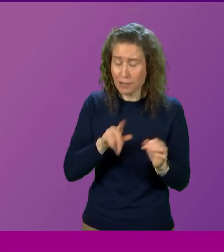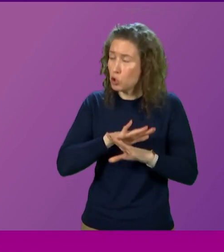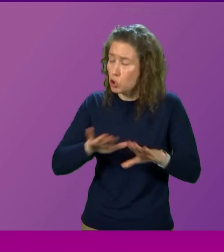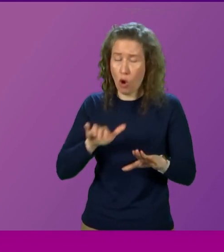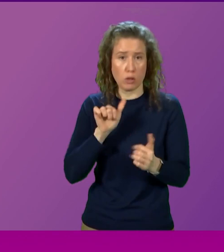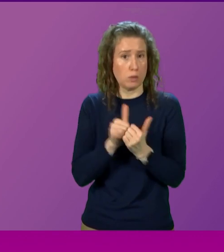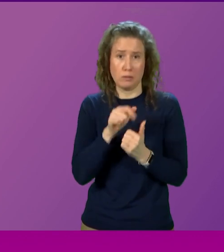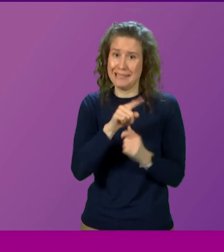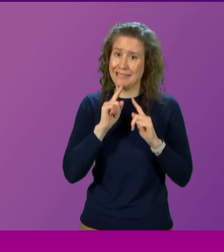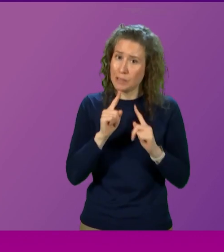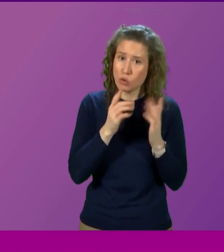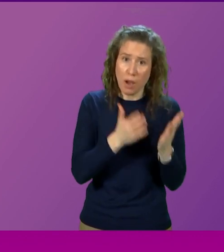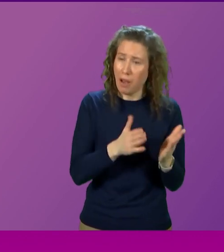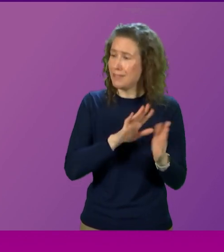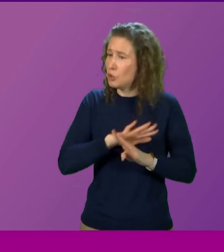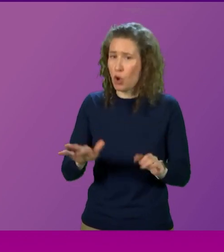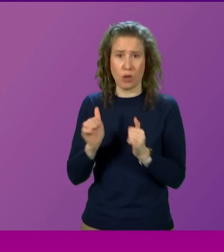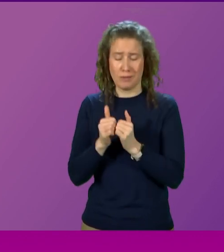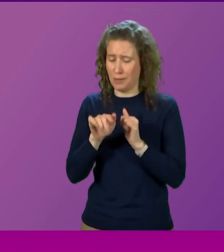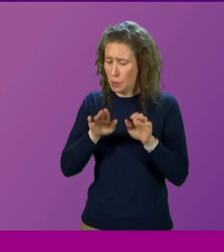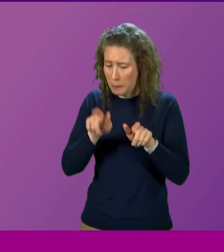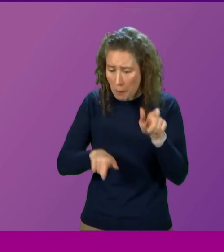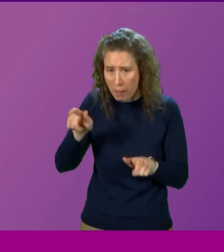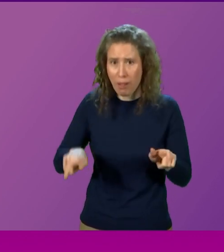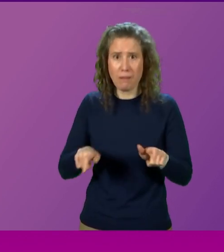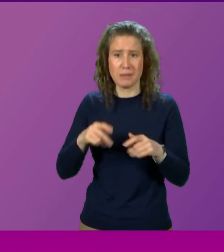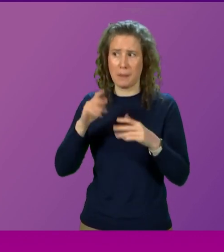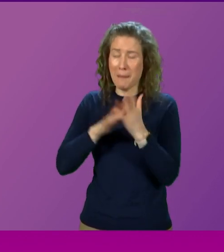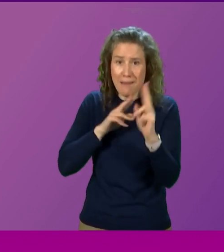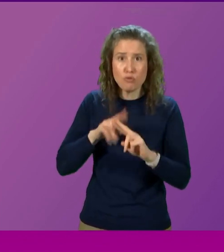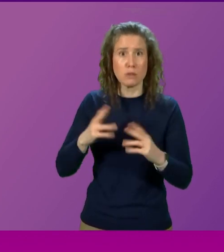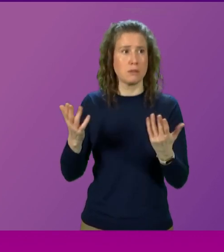and it is certainly not in the interests of pupils, parents or carers, who have already